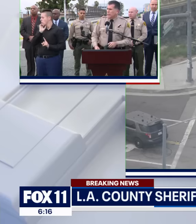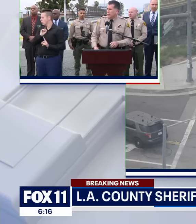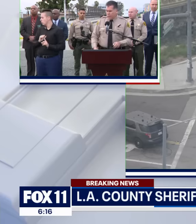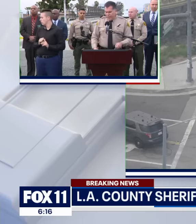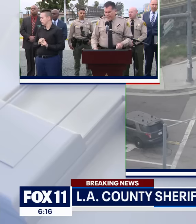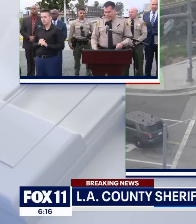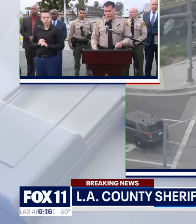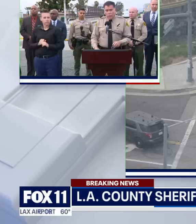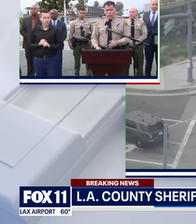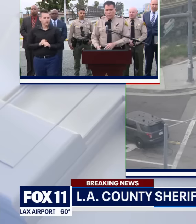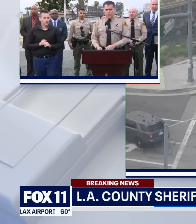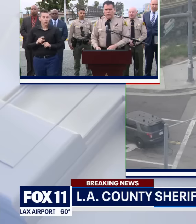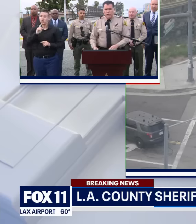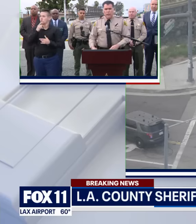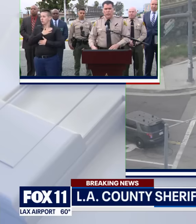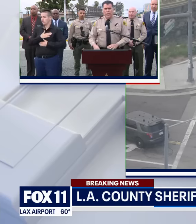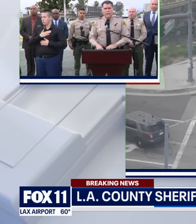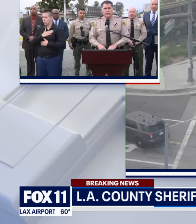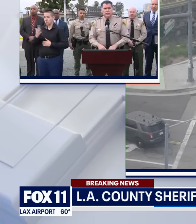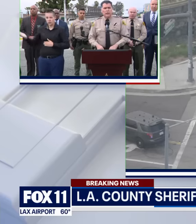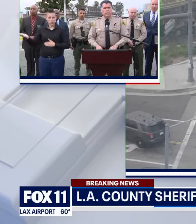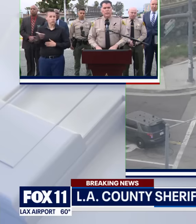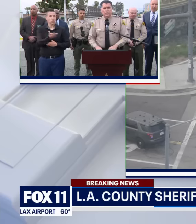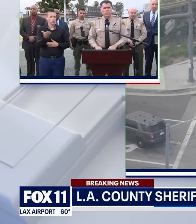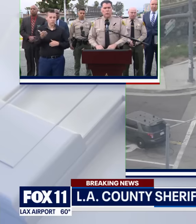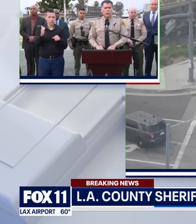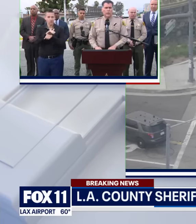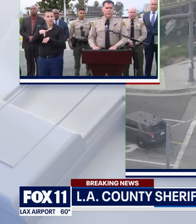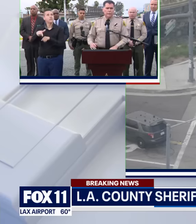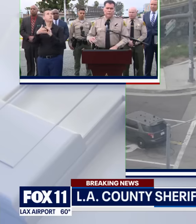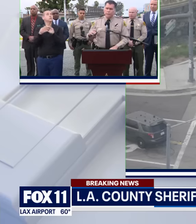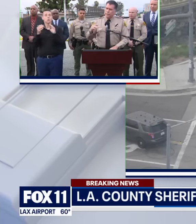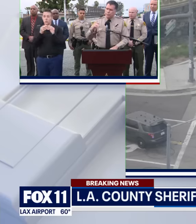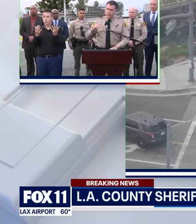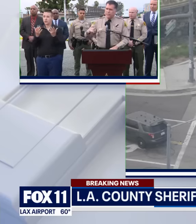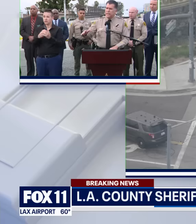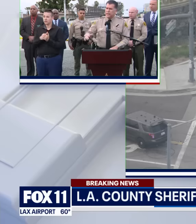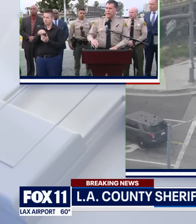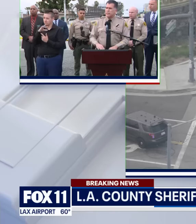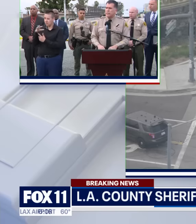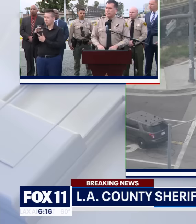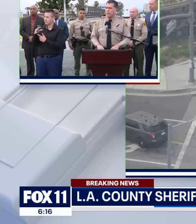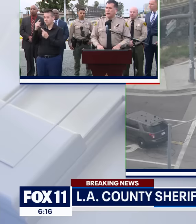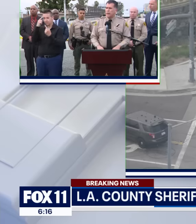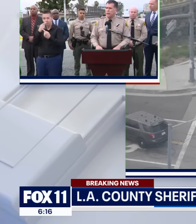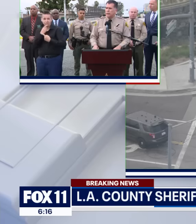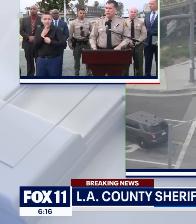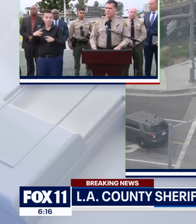back, but we'll take care of the family. That's our priority as